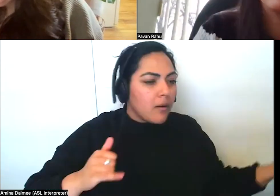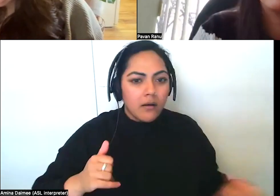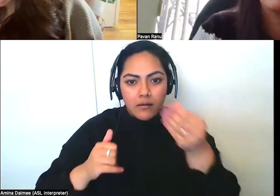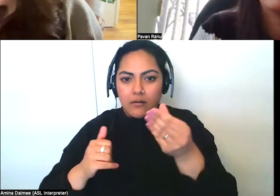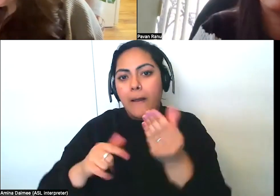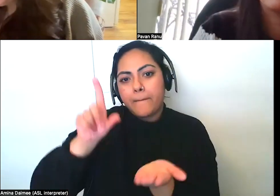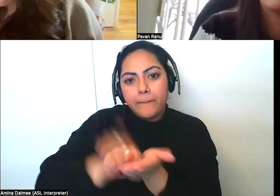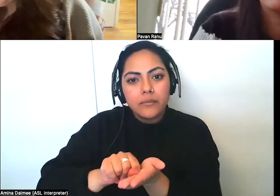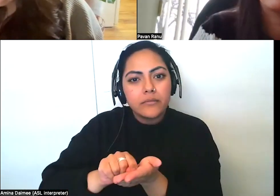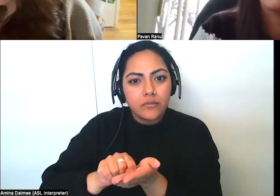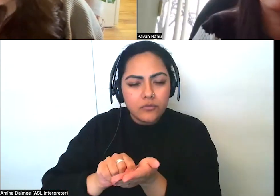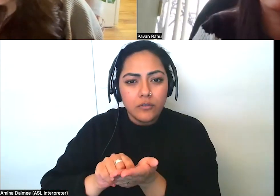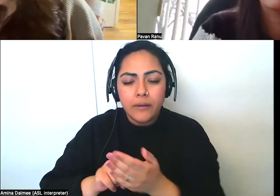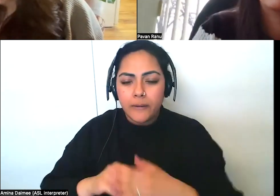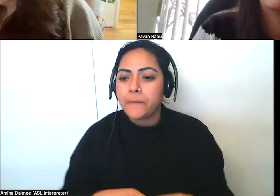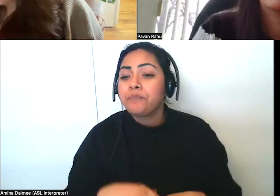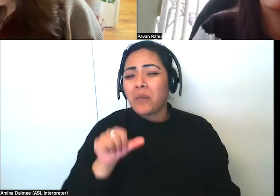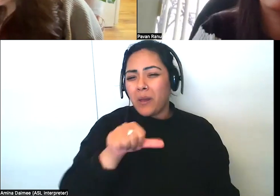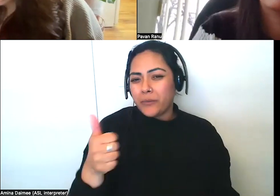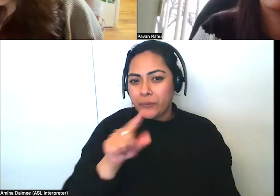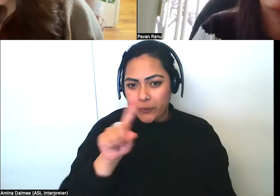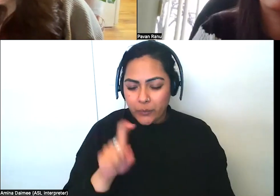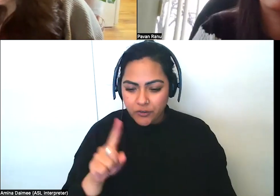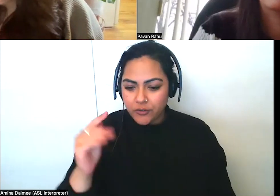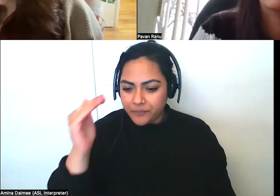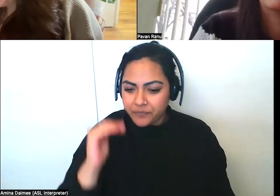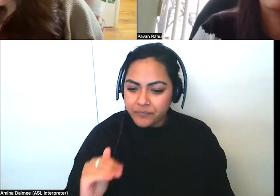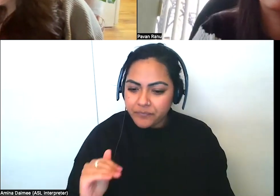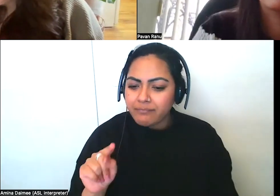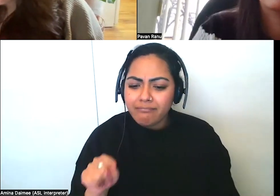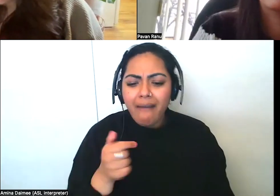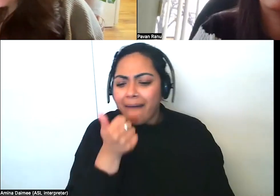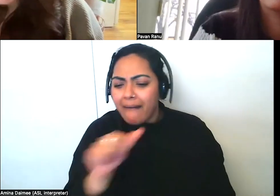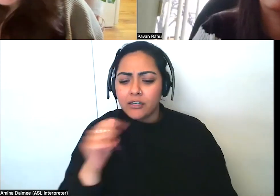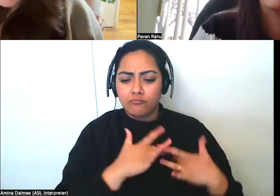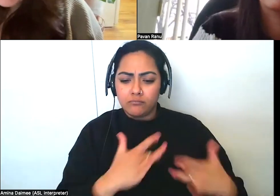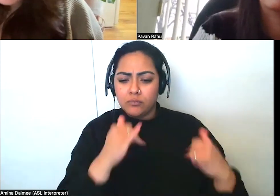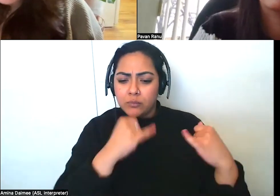"Any trends you might think would be durable versus any that might be flash in the pan?"